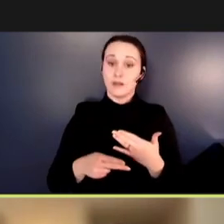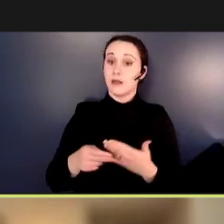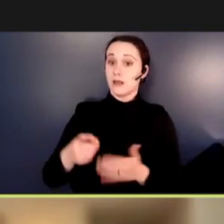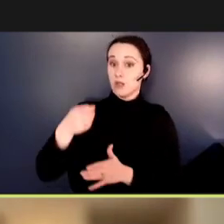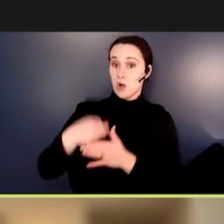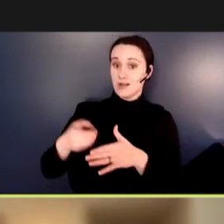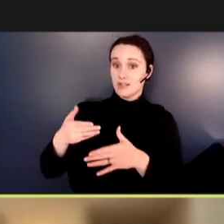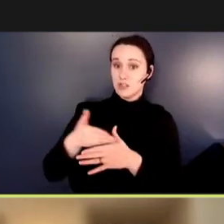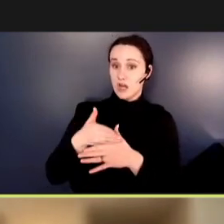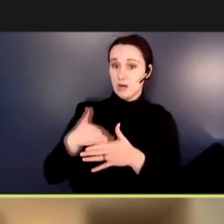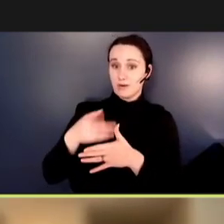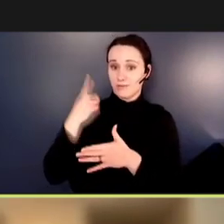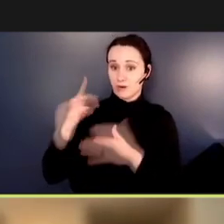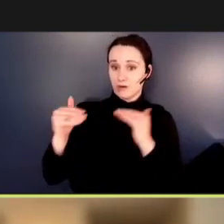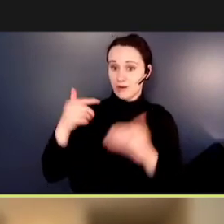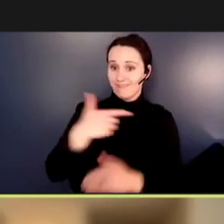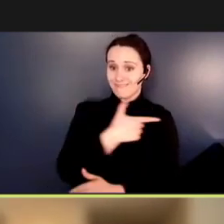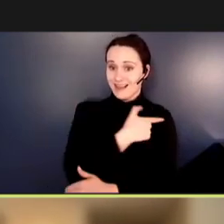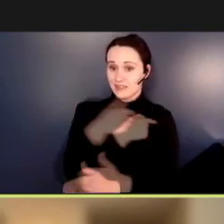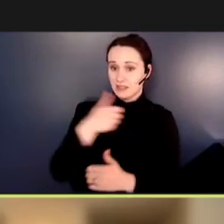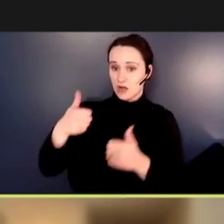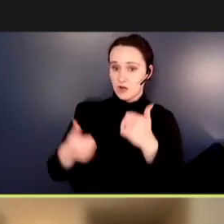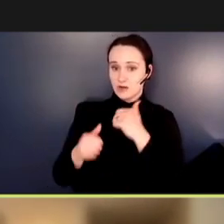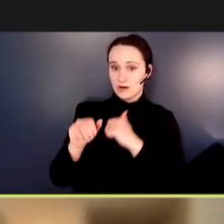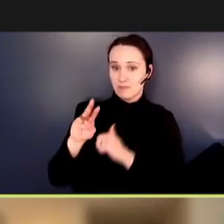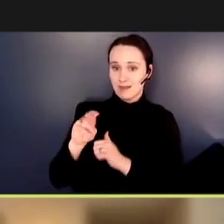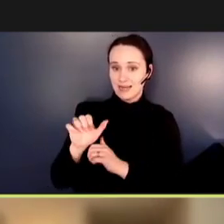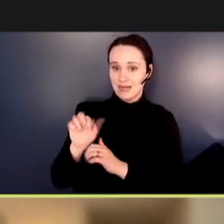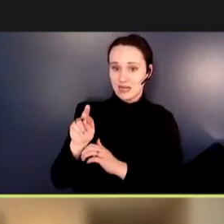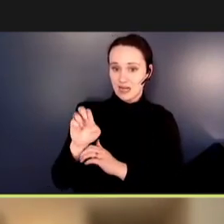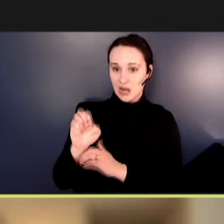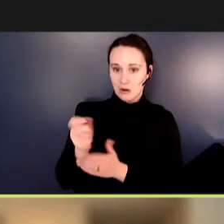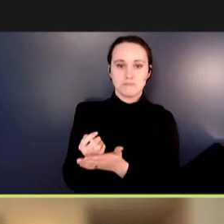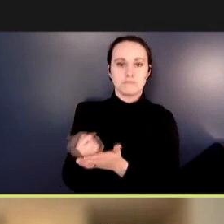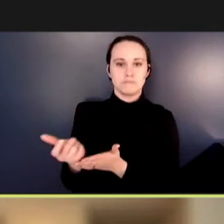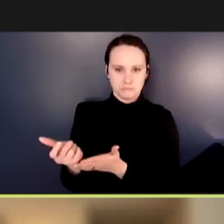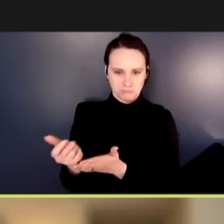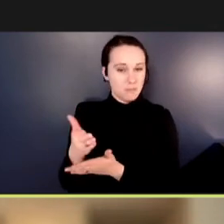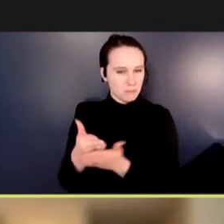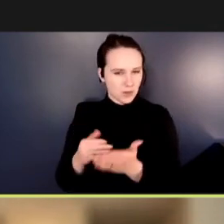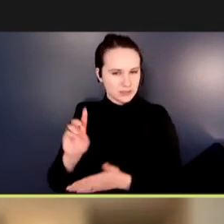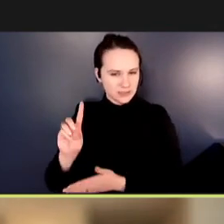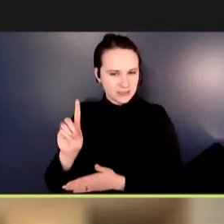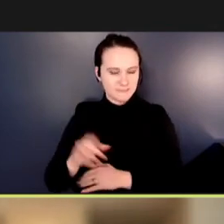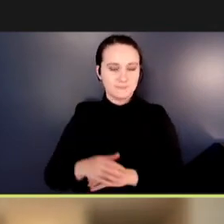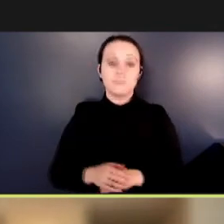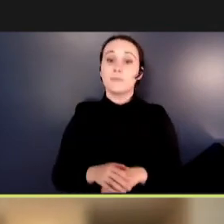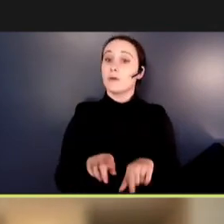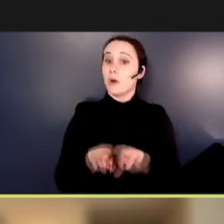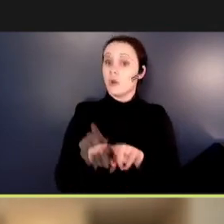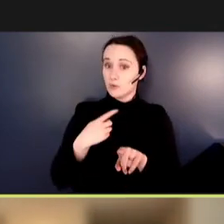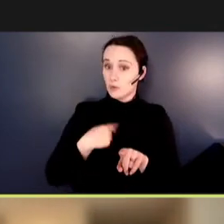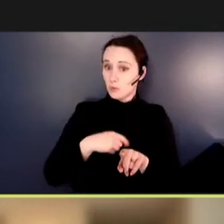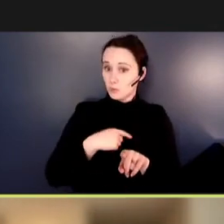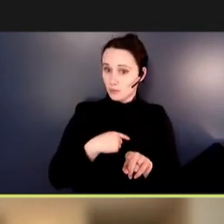for adult vaccines under Medicare Part D, and then also made it so the folks who were in the